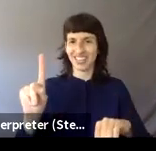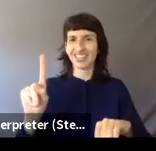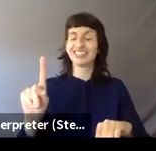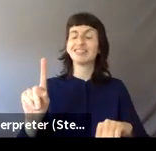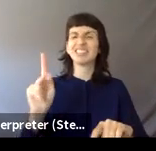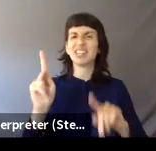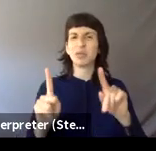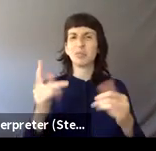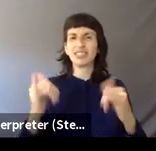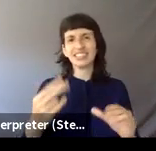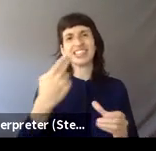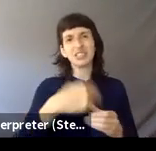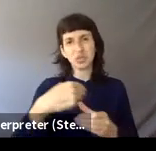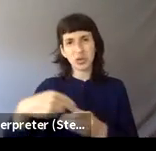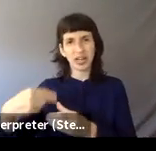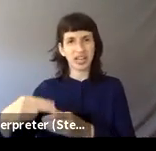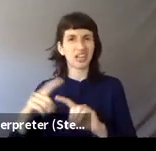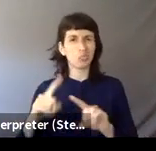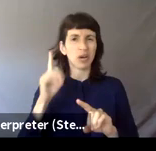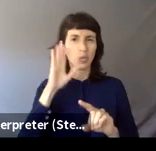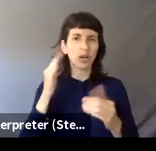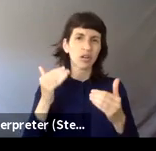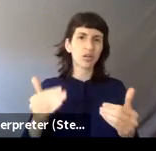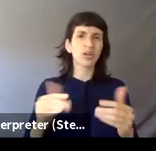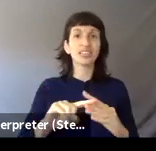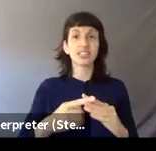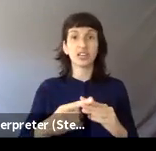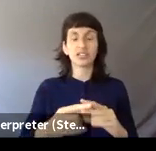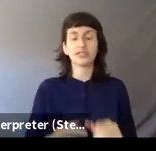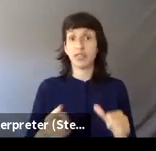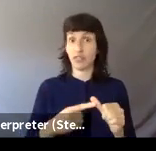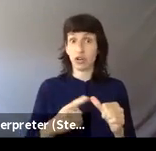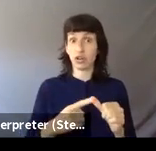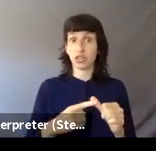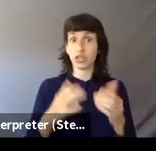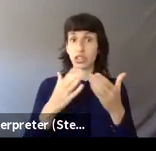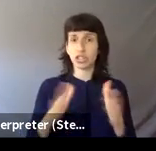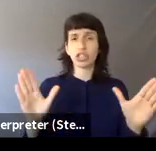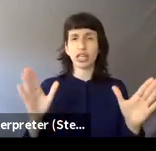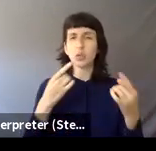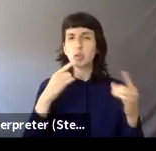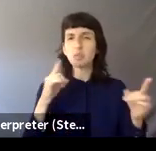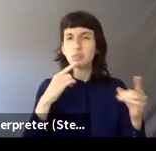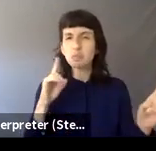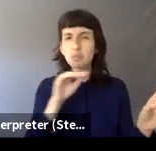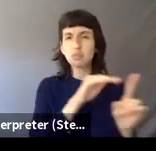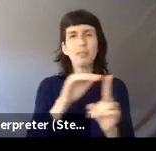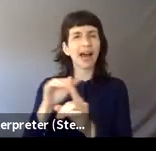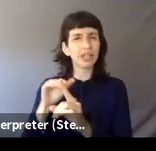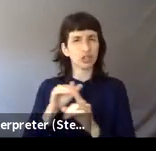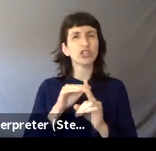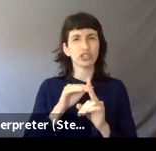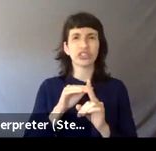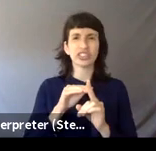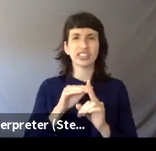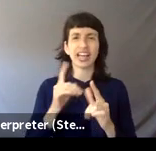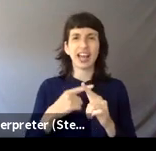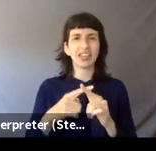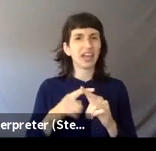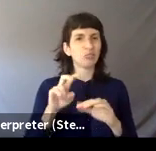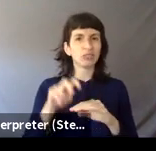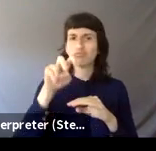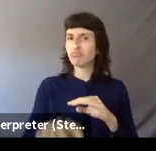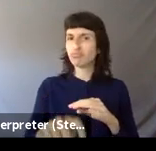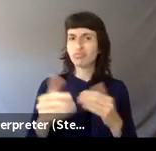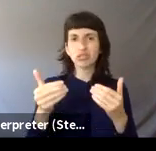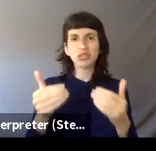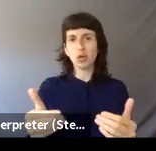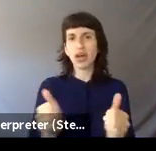Kristina: And that means I will come off-camera.